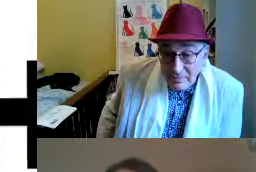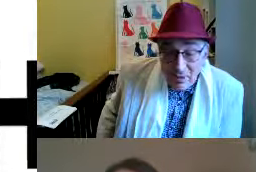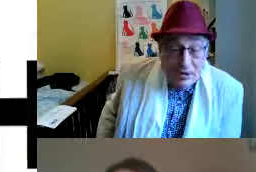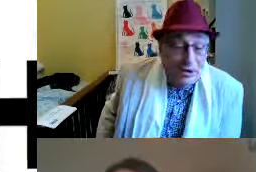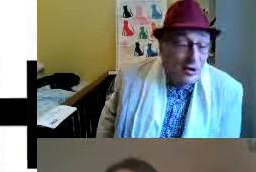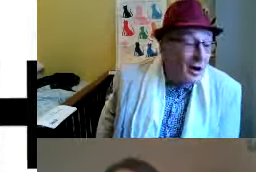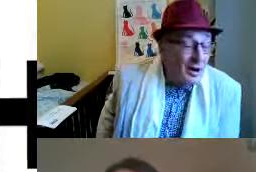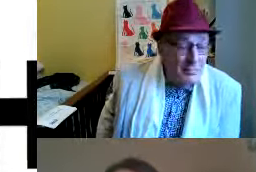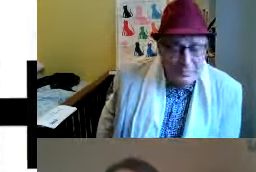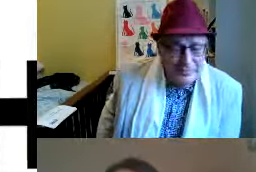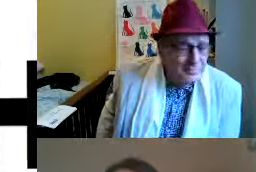um